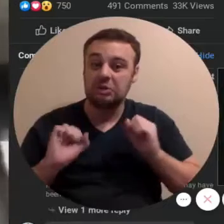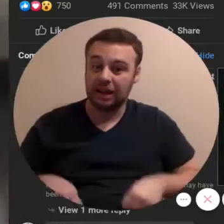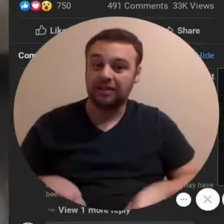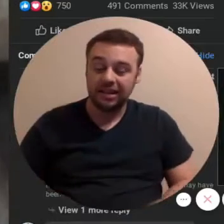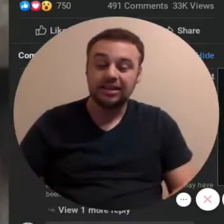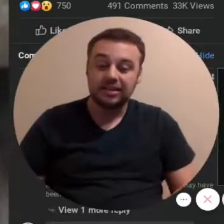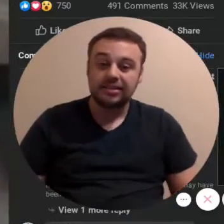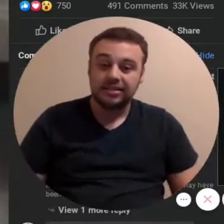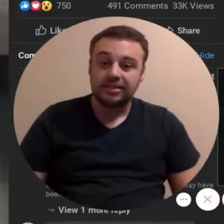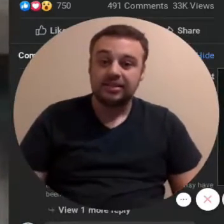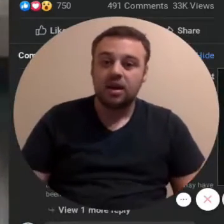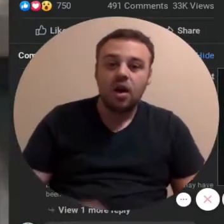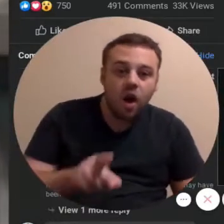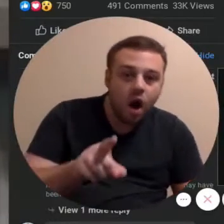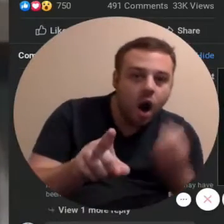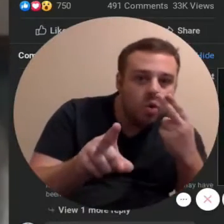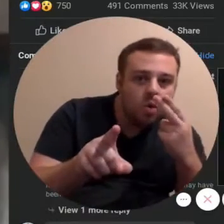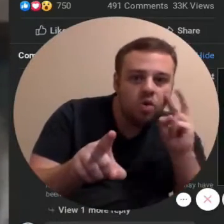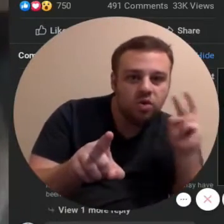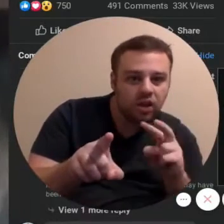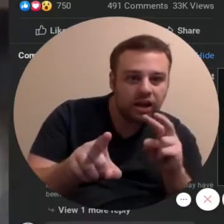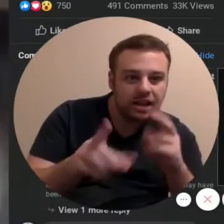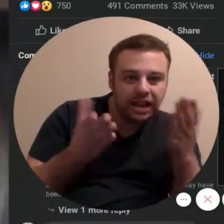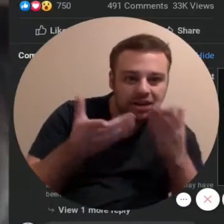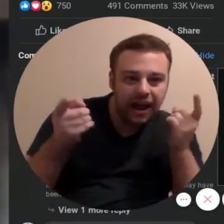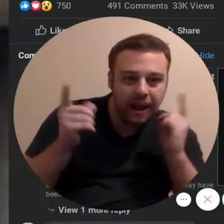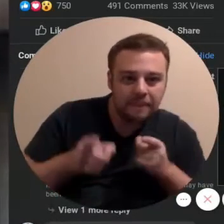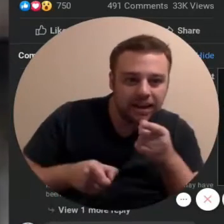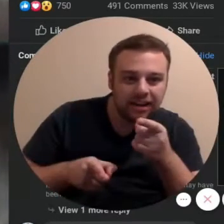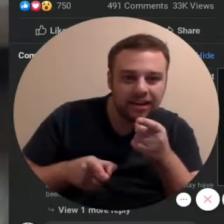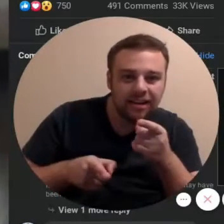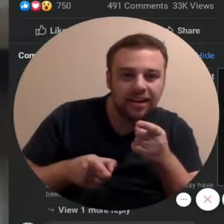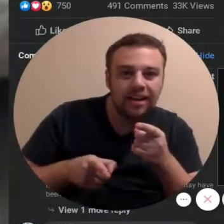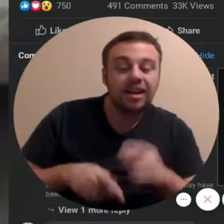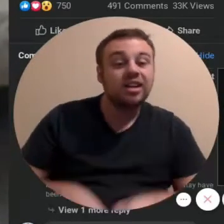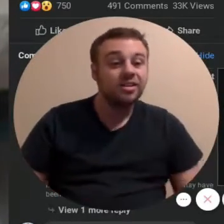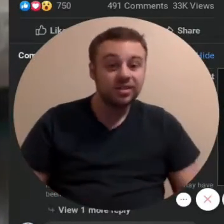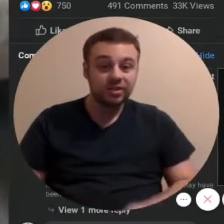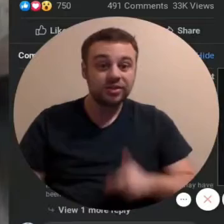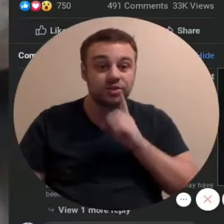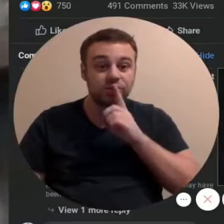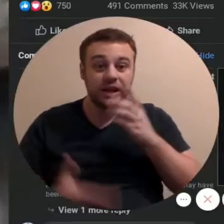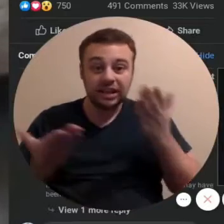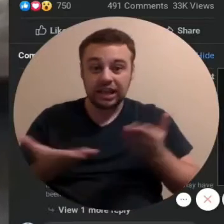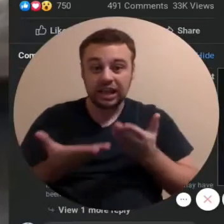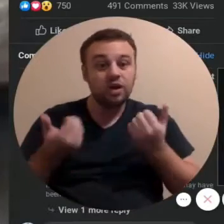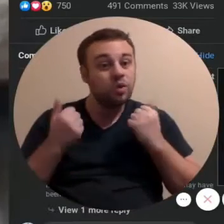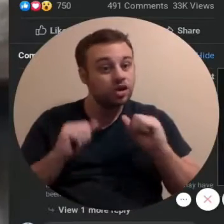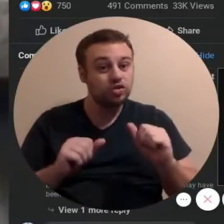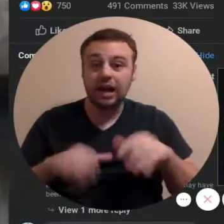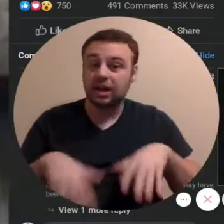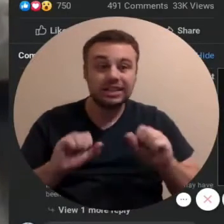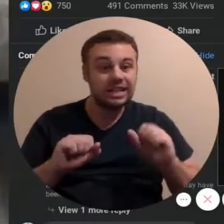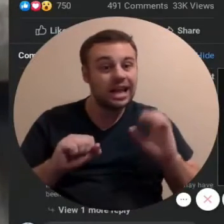There we go! We're trying to take everyprecaution we can. Julie: That's the sound he makes. Erica: Do you guys hear that?